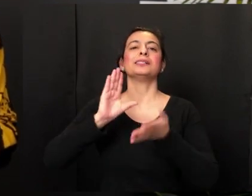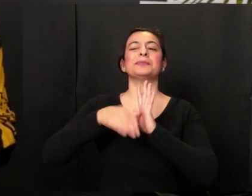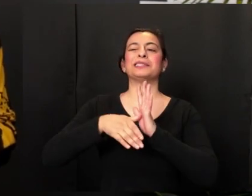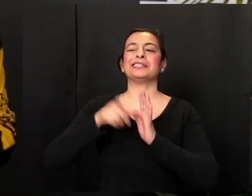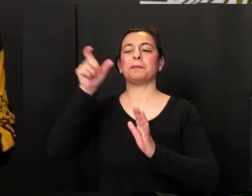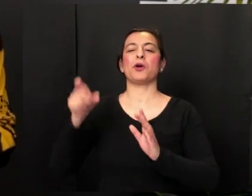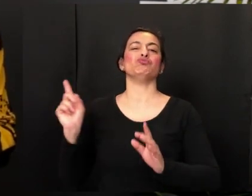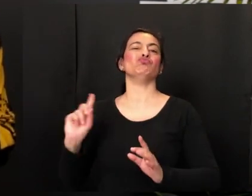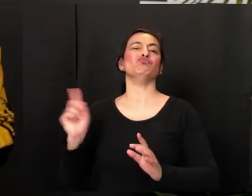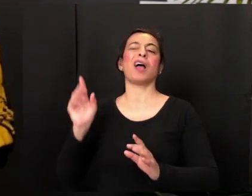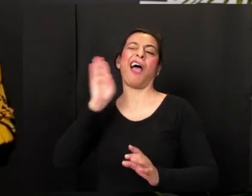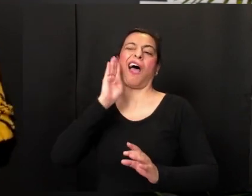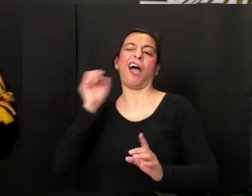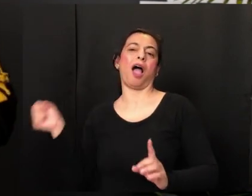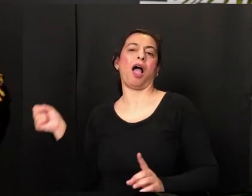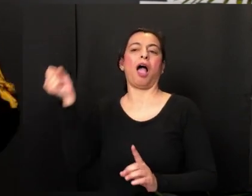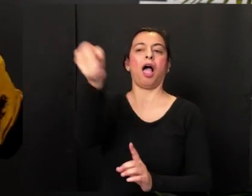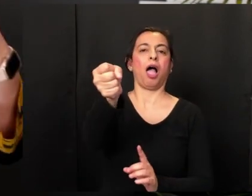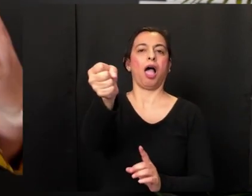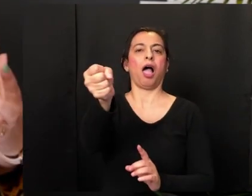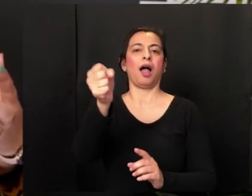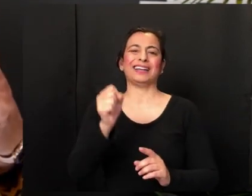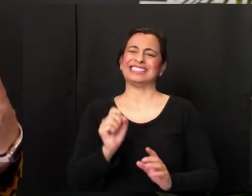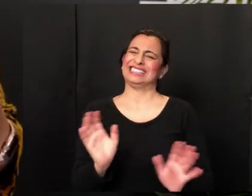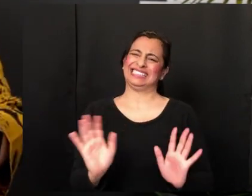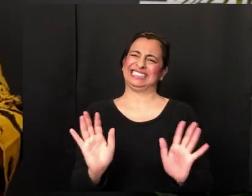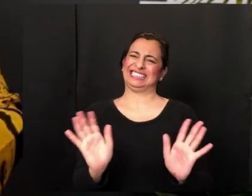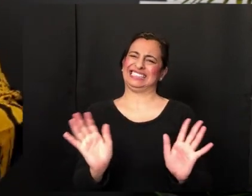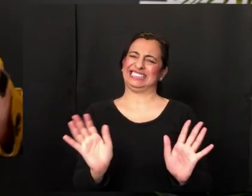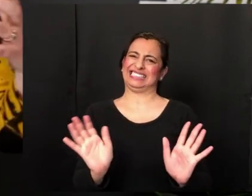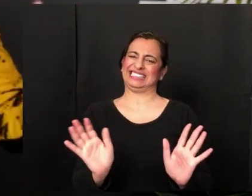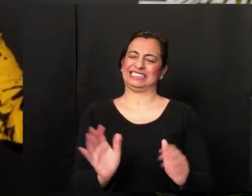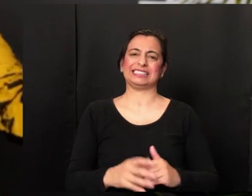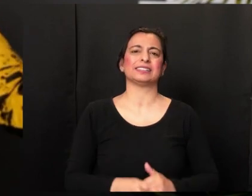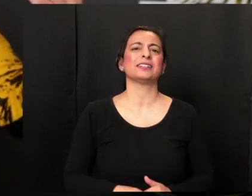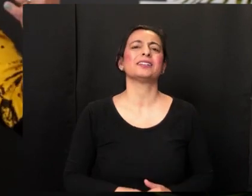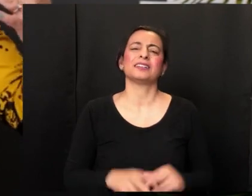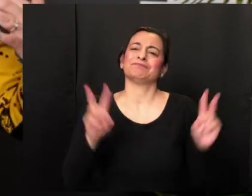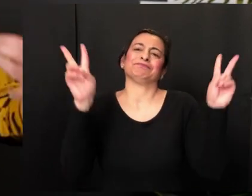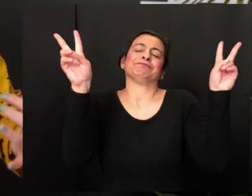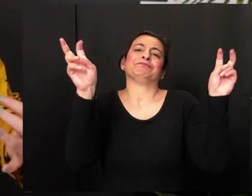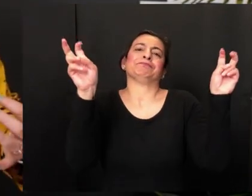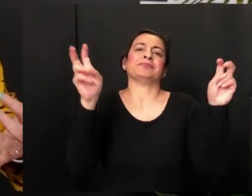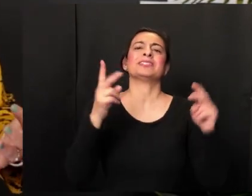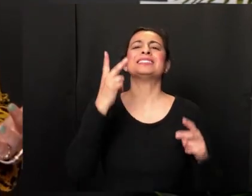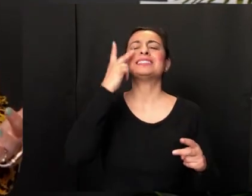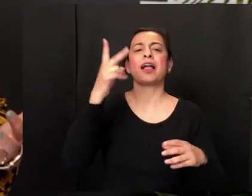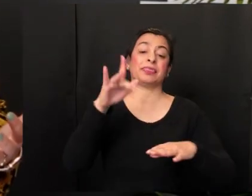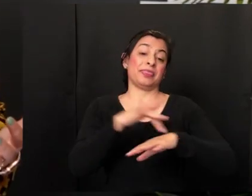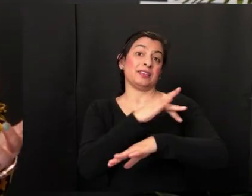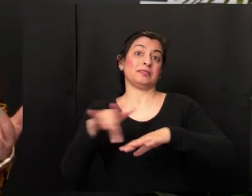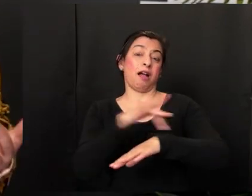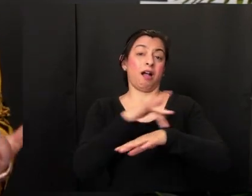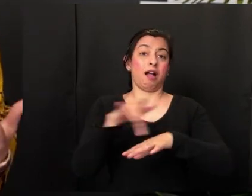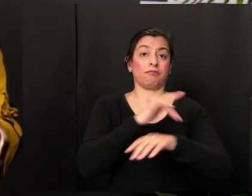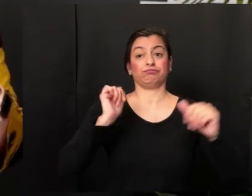The equivalent of this is if we look at the theatre, we had men dressing up like women or painting themselves black,